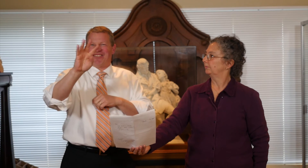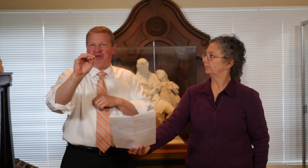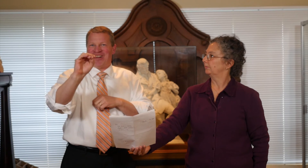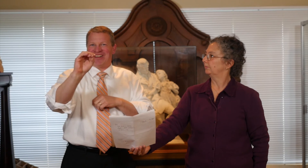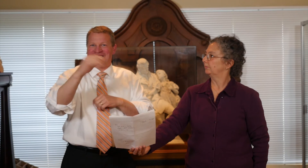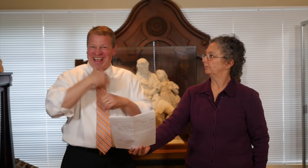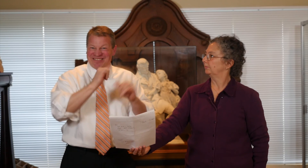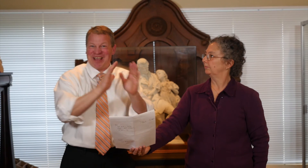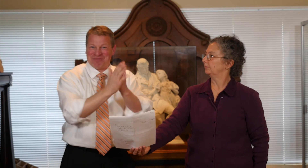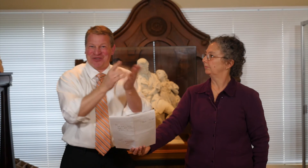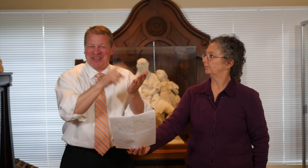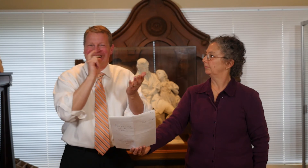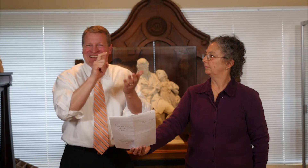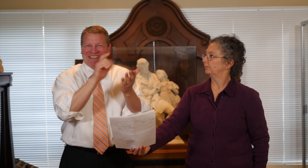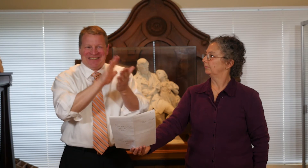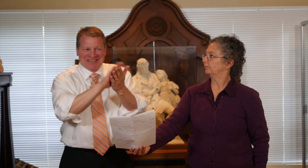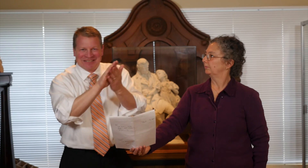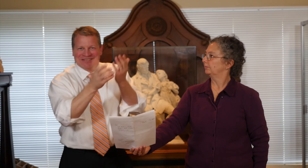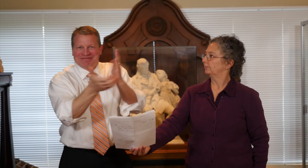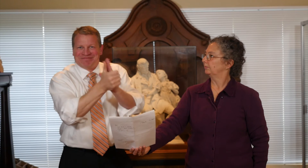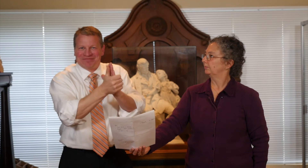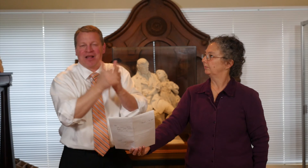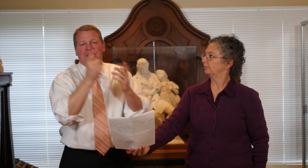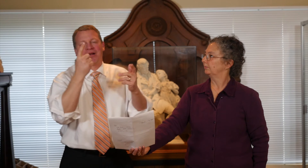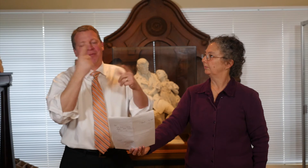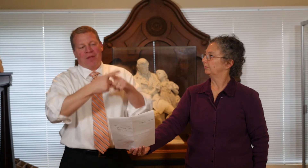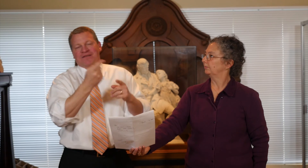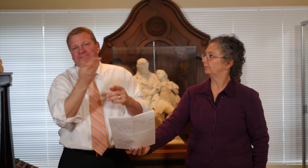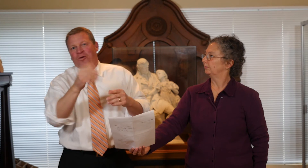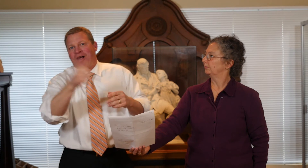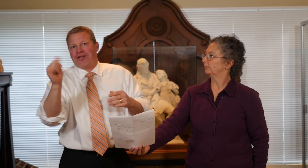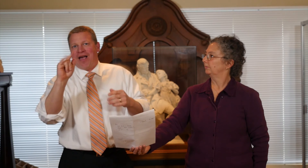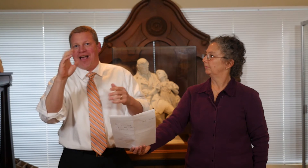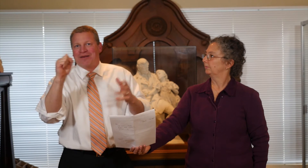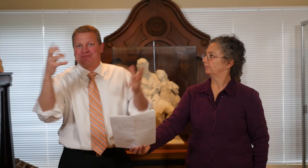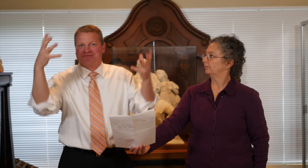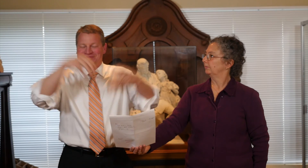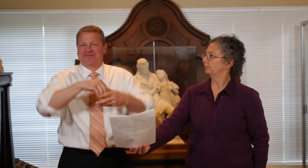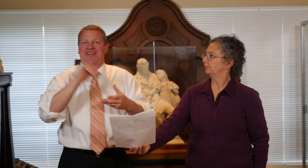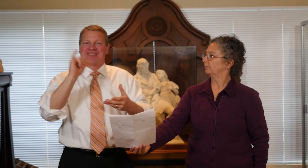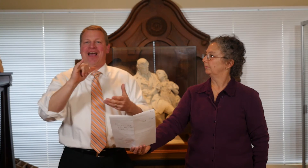is called "Language of the Hands" that was published in 1640 that needs to be preserved